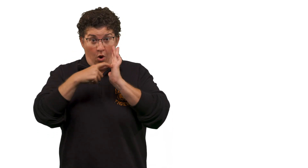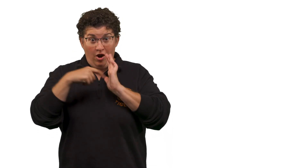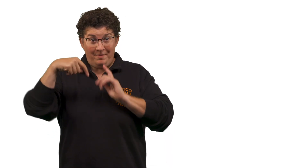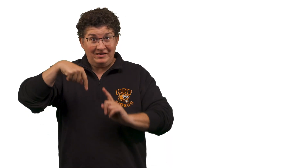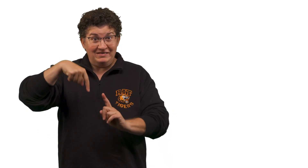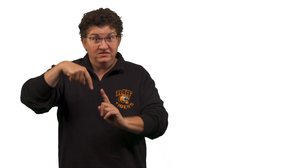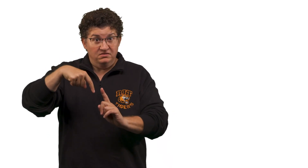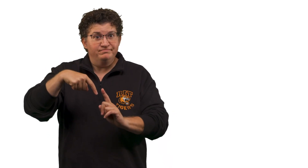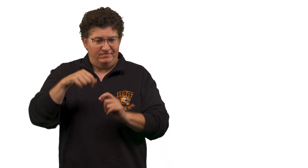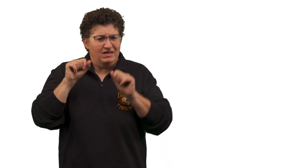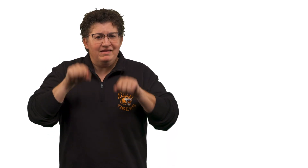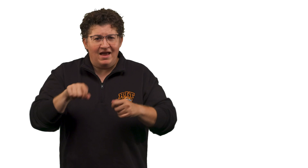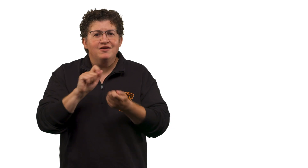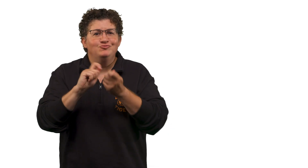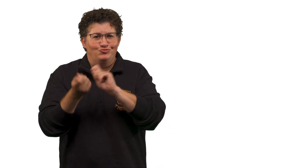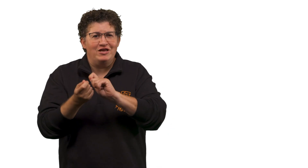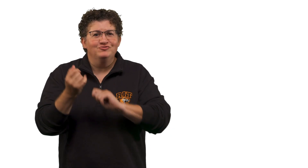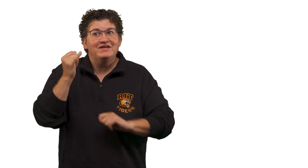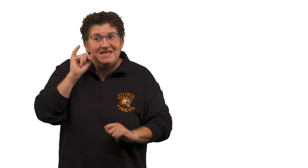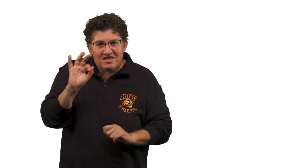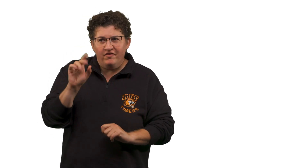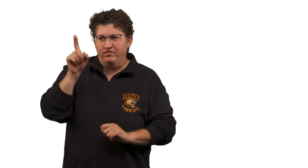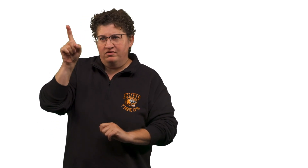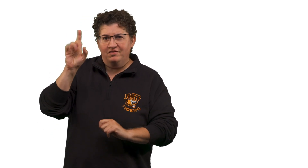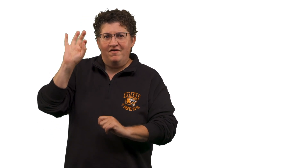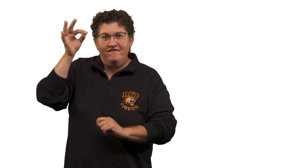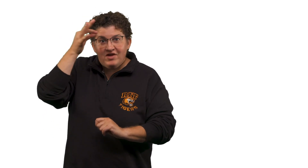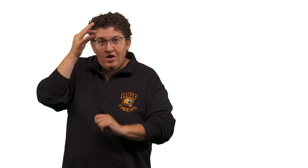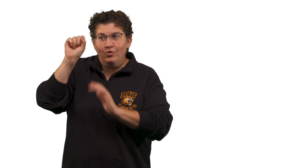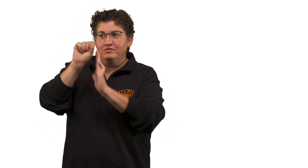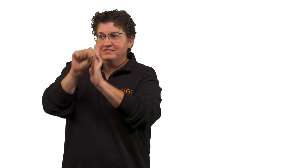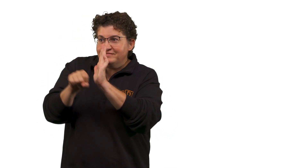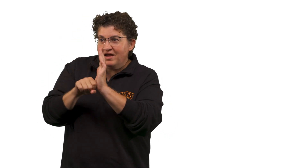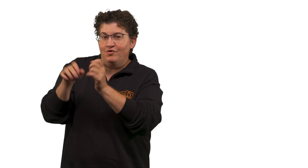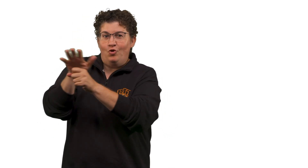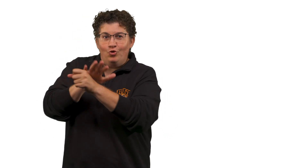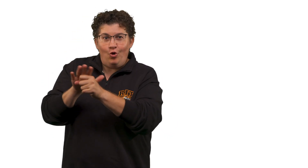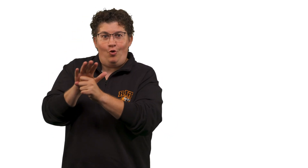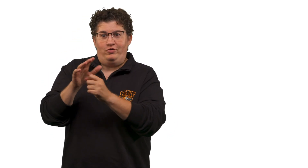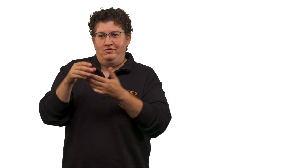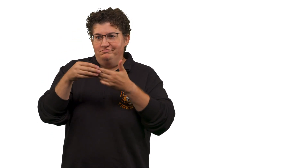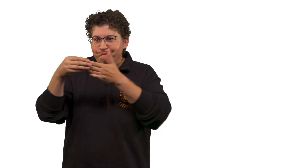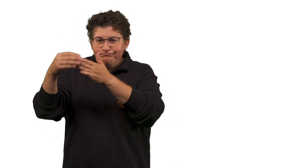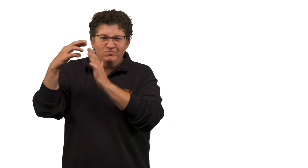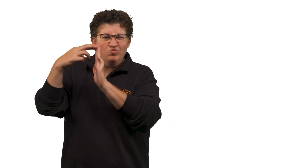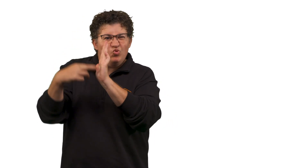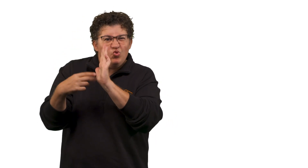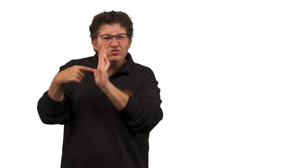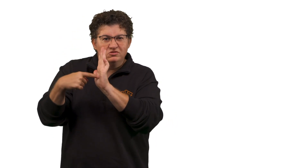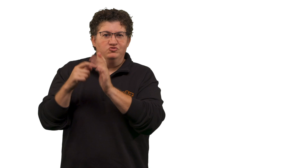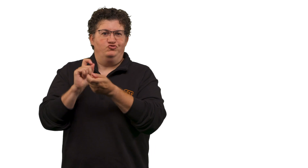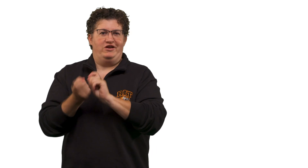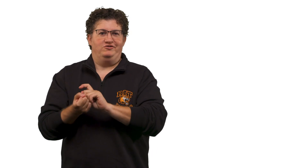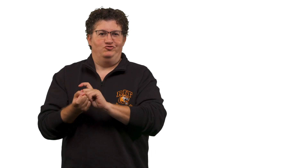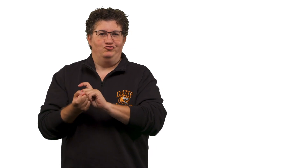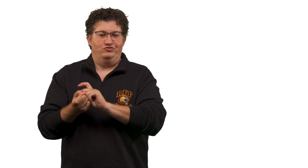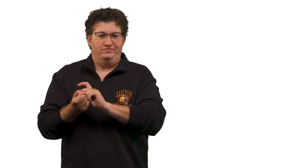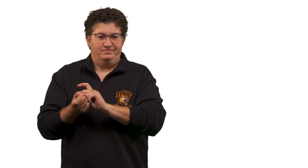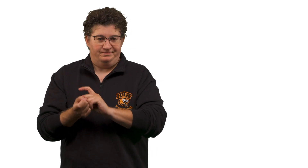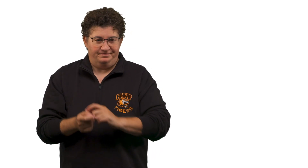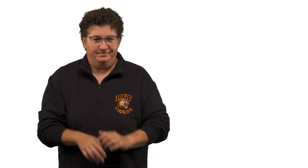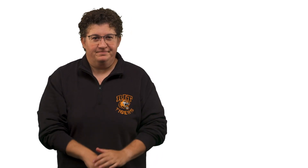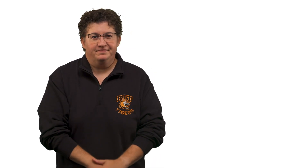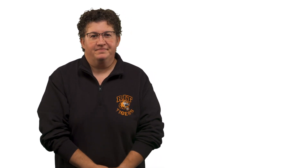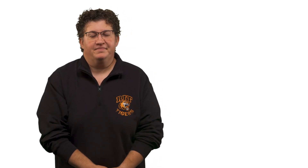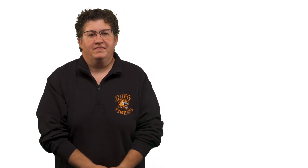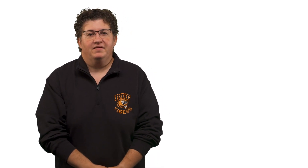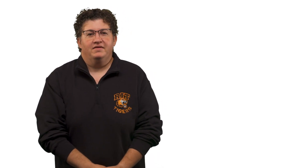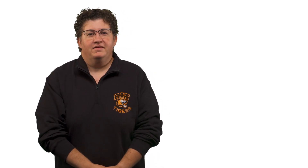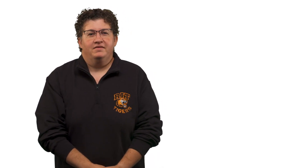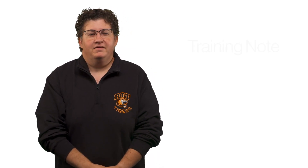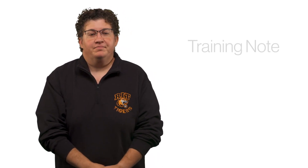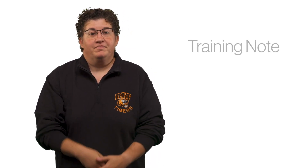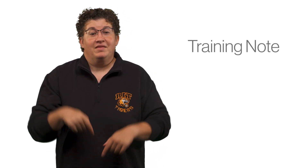RIT requirements may change if federal, state, or local guidelines change.